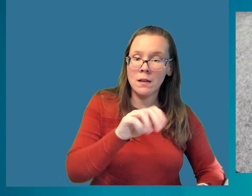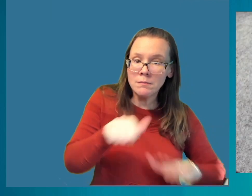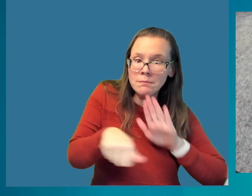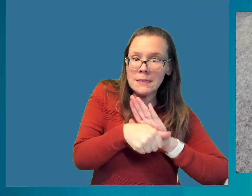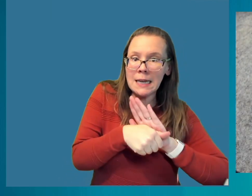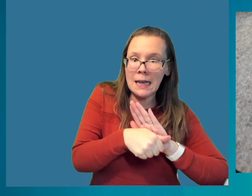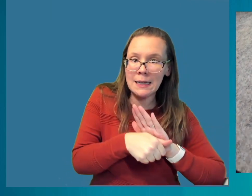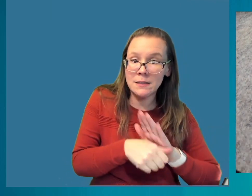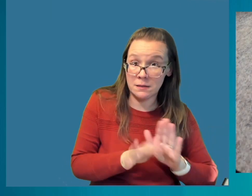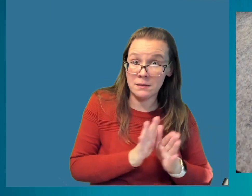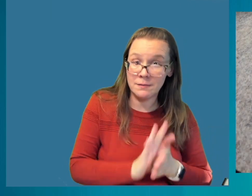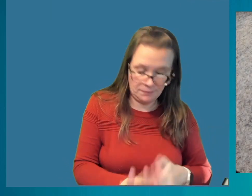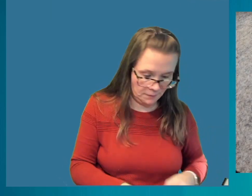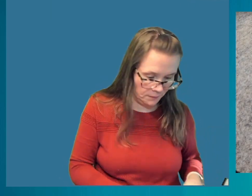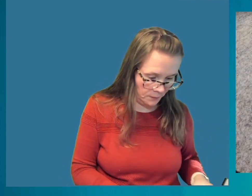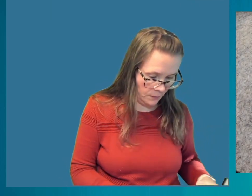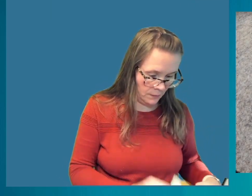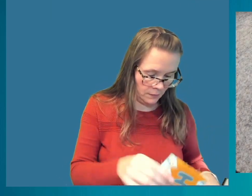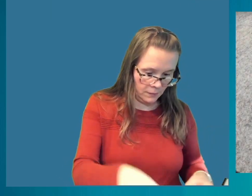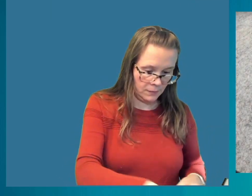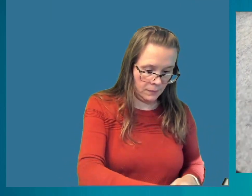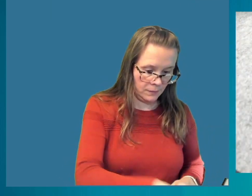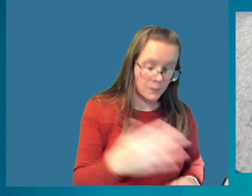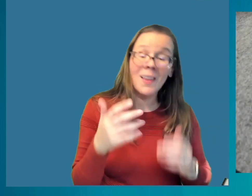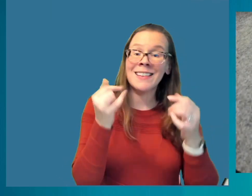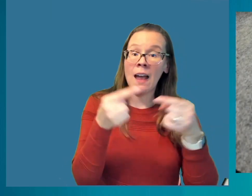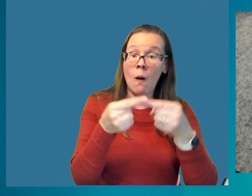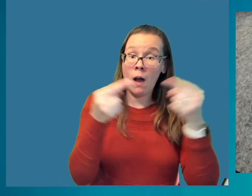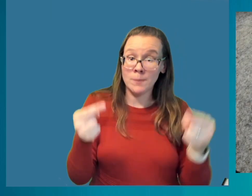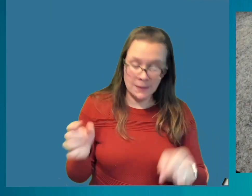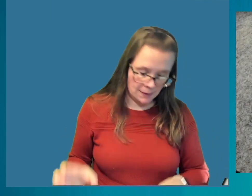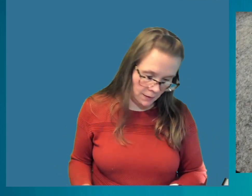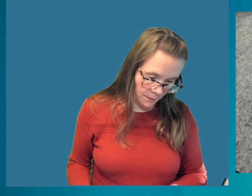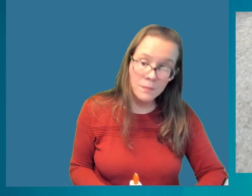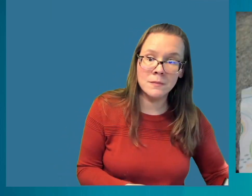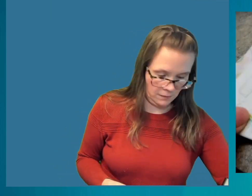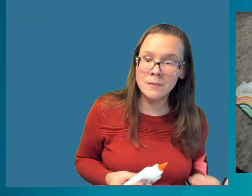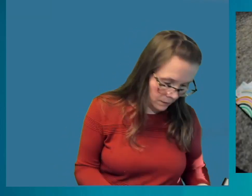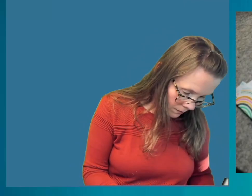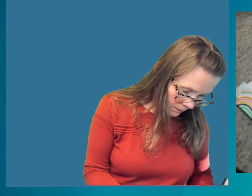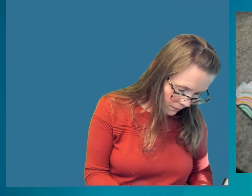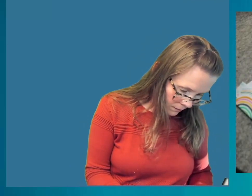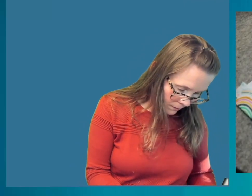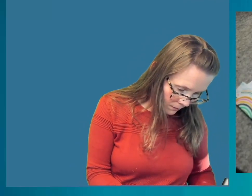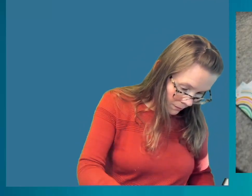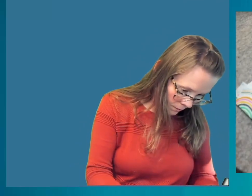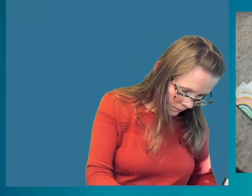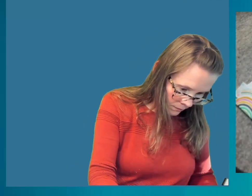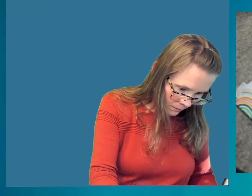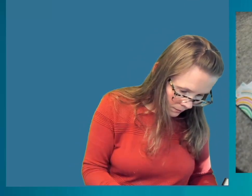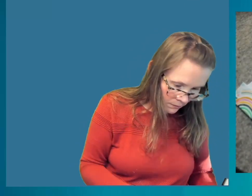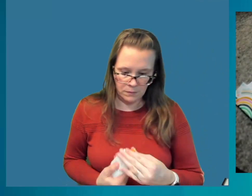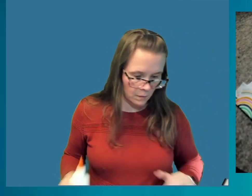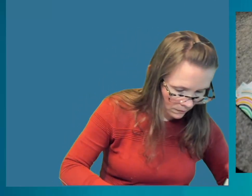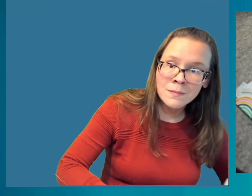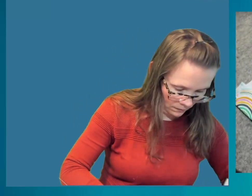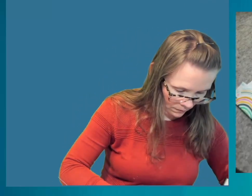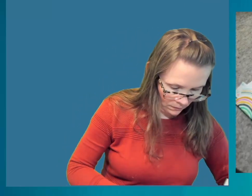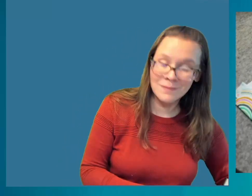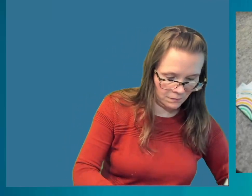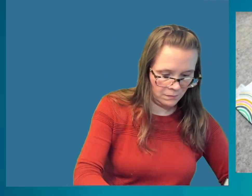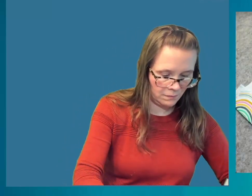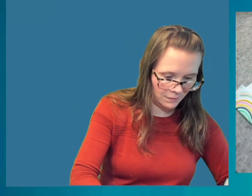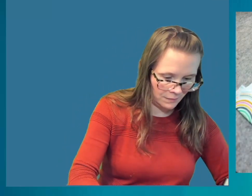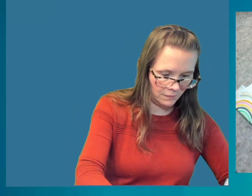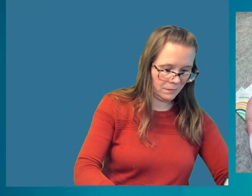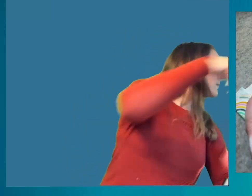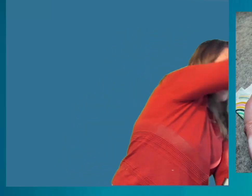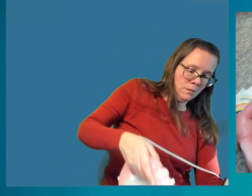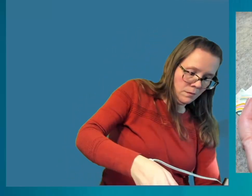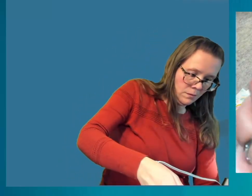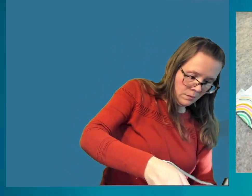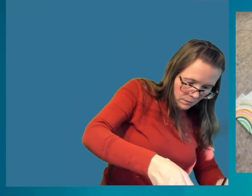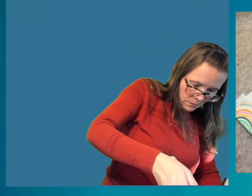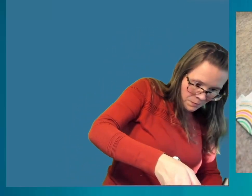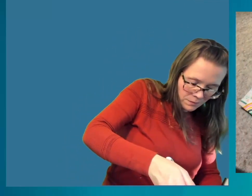just tuck in nicely behind, and we'll make the top of your postcard look, uh, really nicely finished.